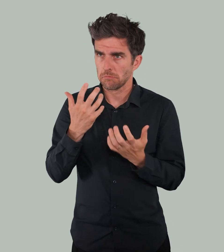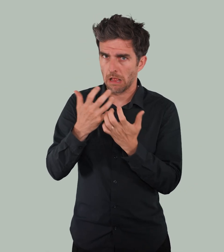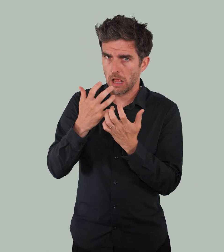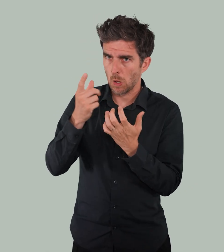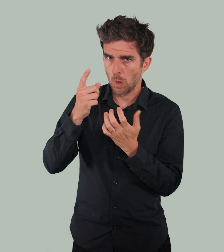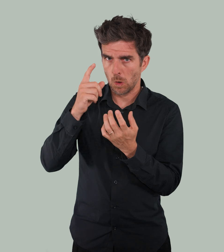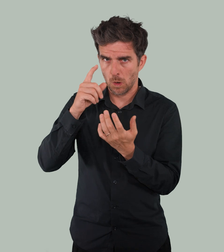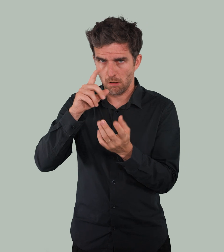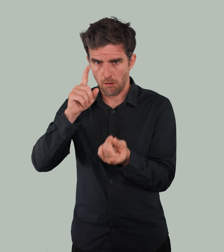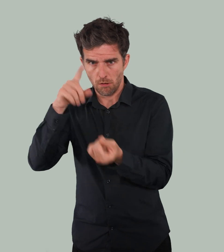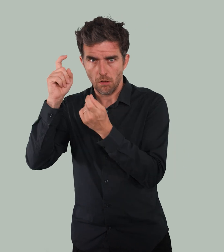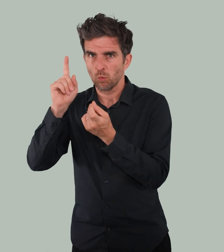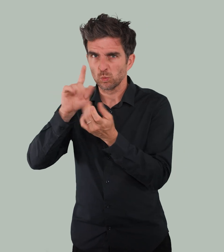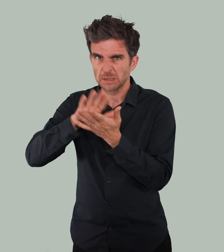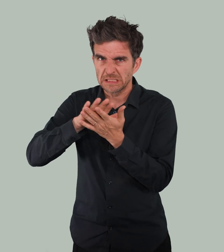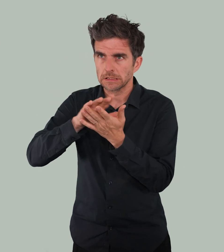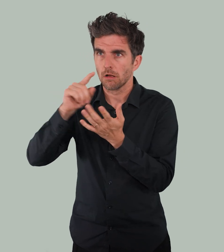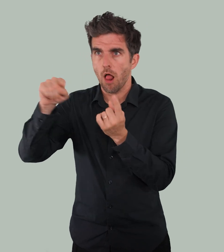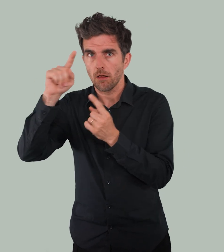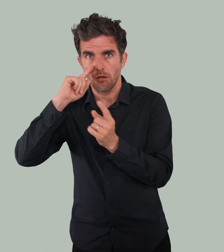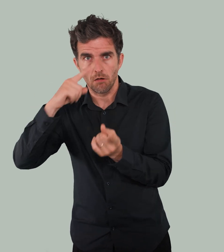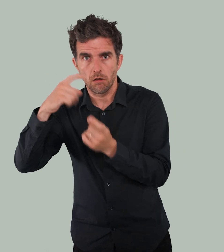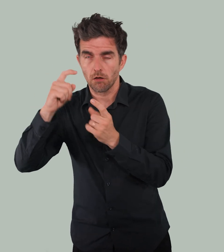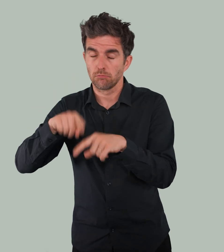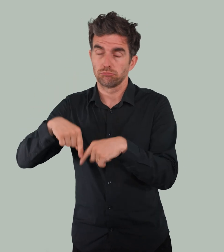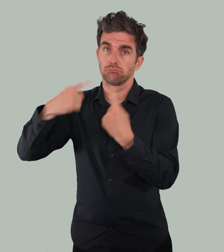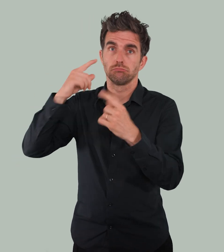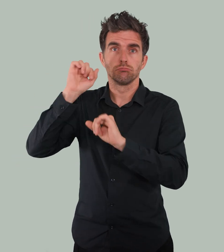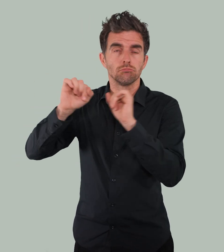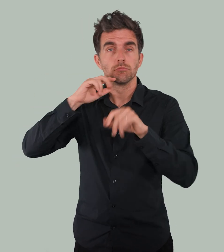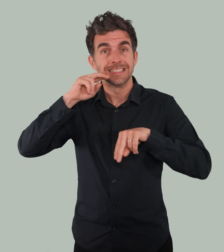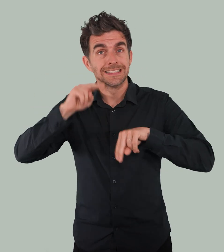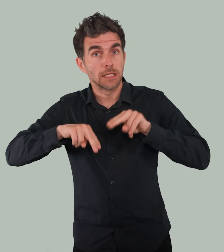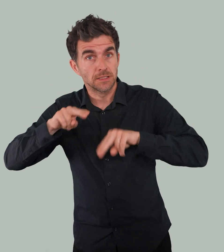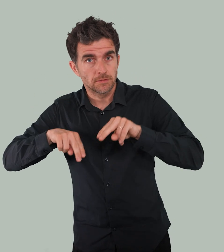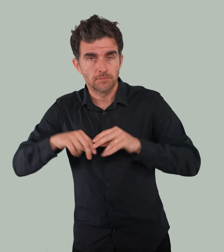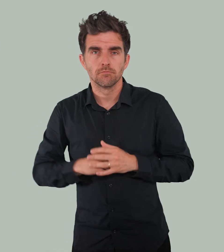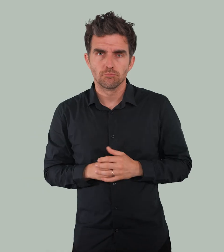how they are interpreted can vary between assessments.